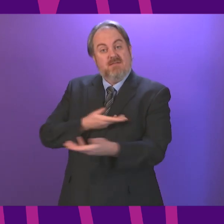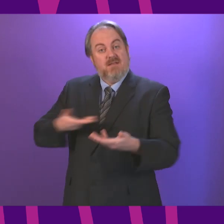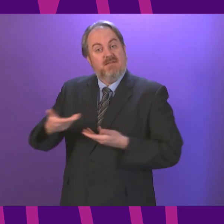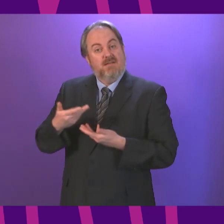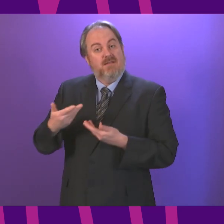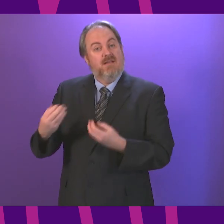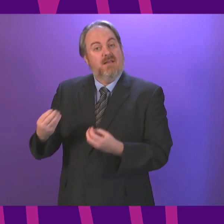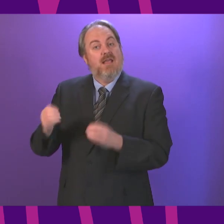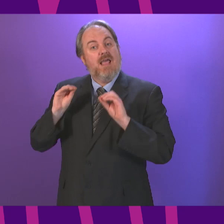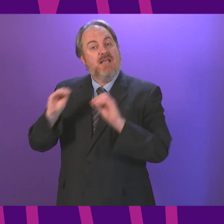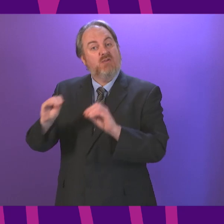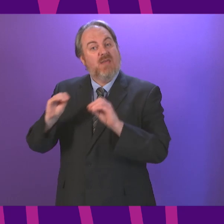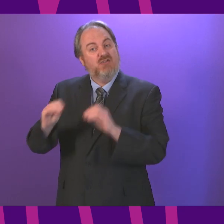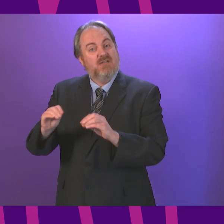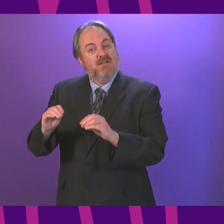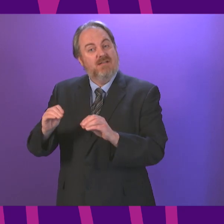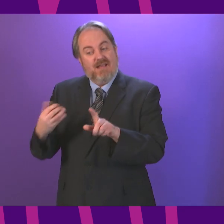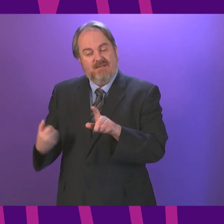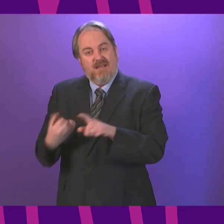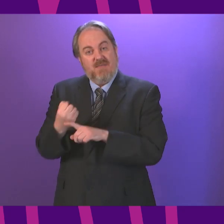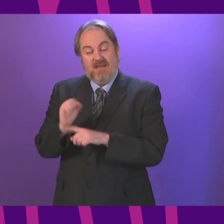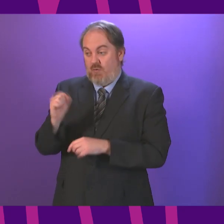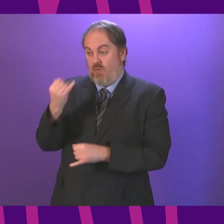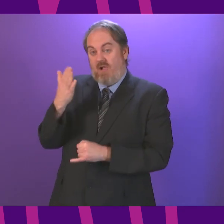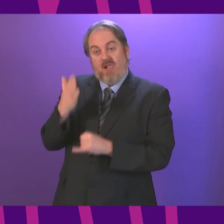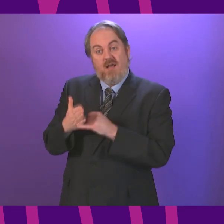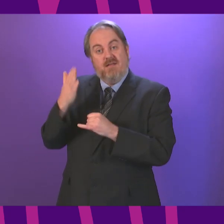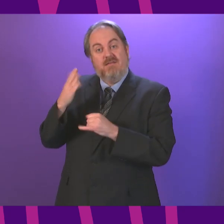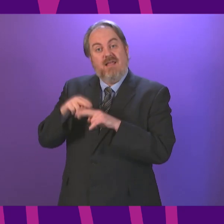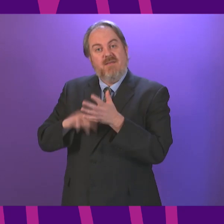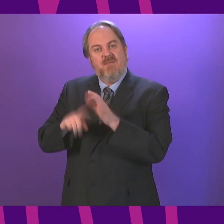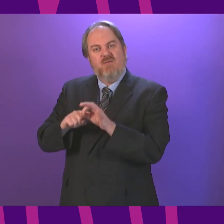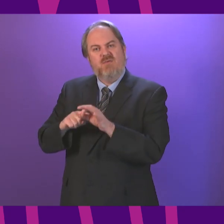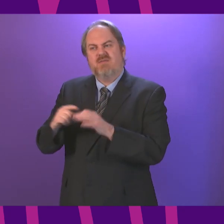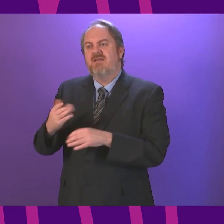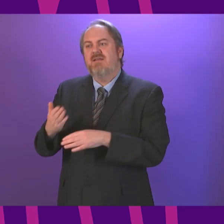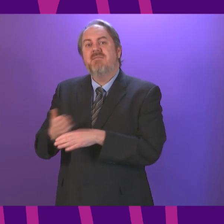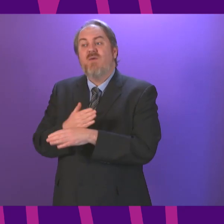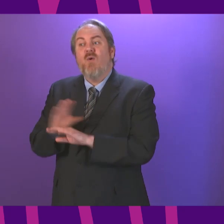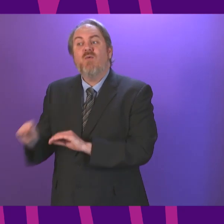attainment in what is, of course, her last FMQs before she goes to the unelected House of Lords.